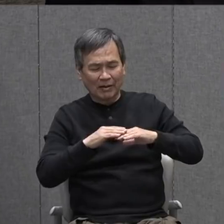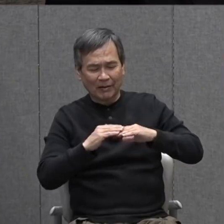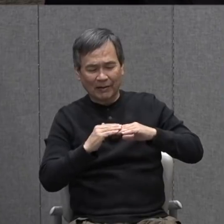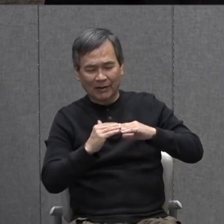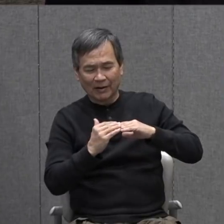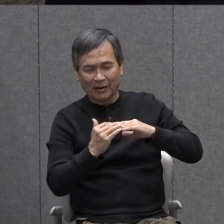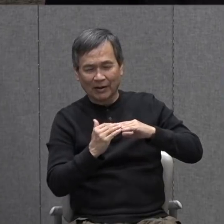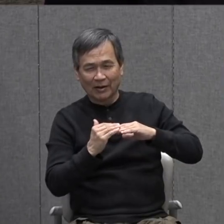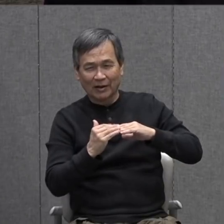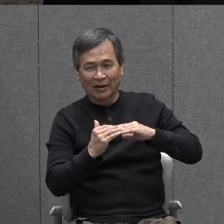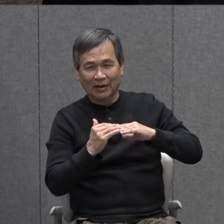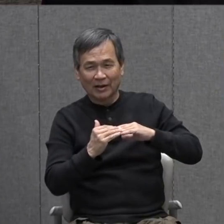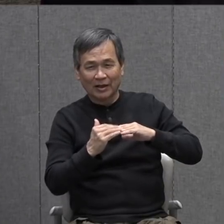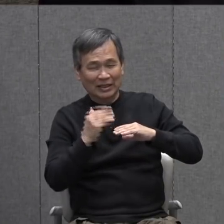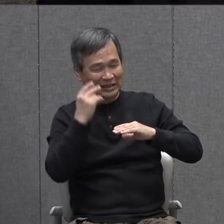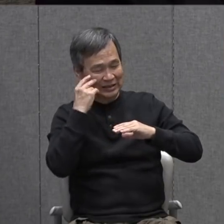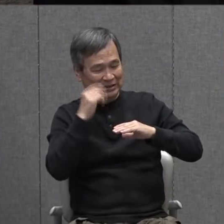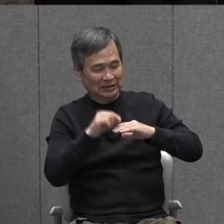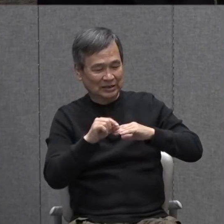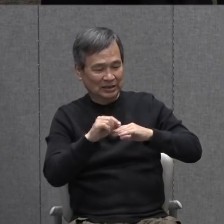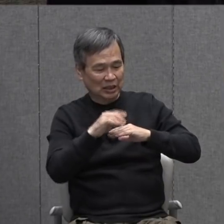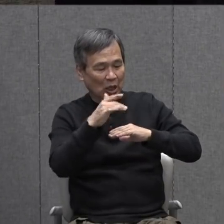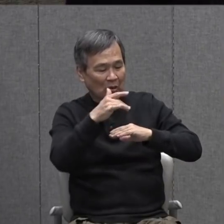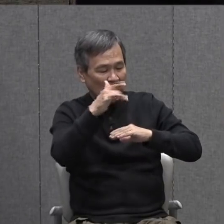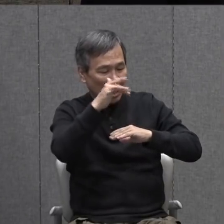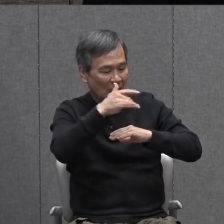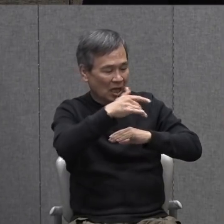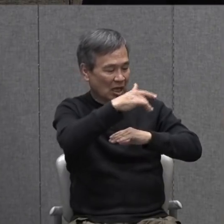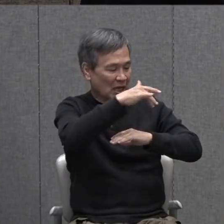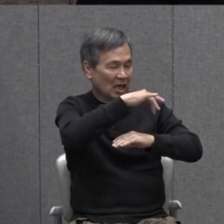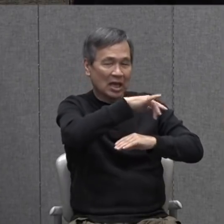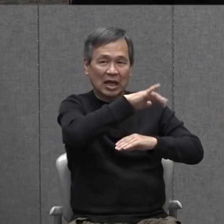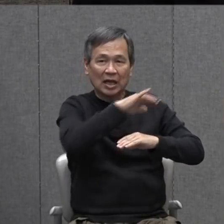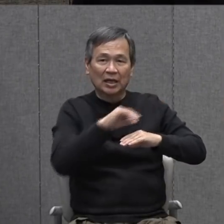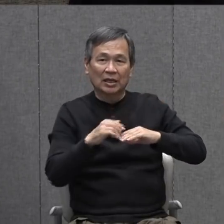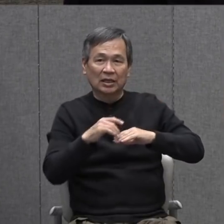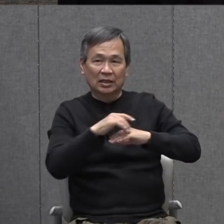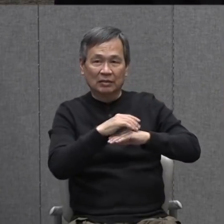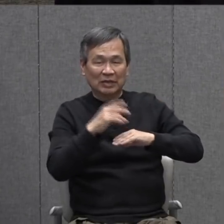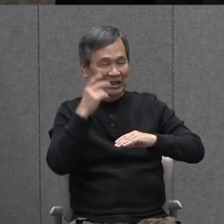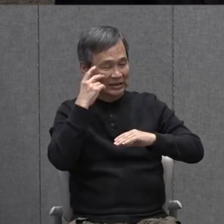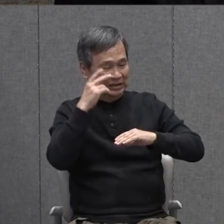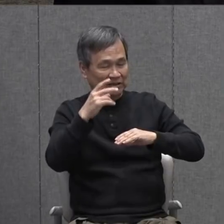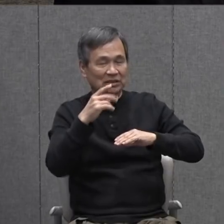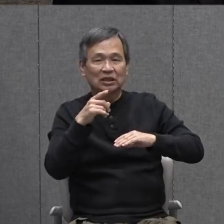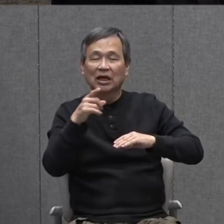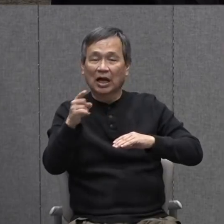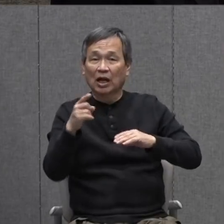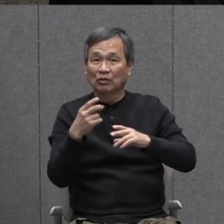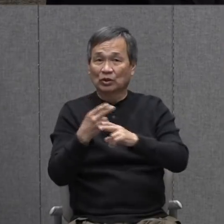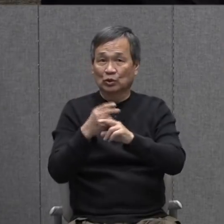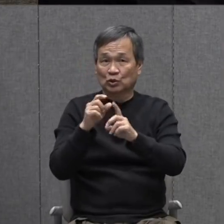I think you can see that my texture is shiny kind of like this piece of tape right here. I would use the word shiny.